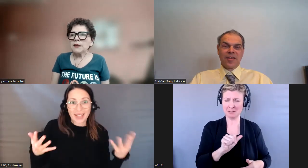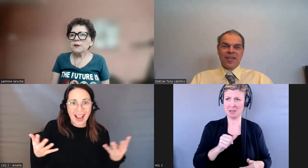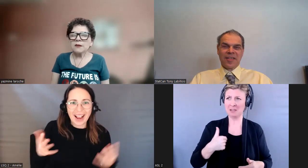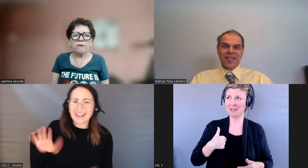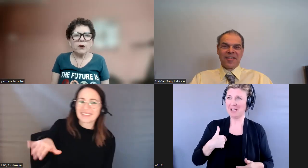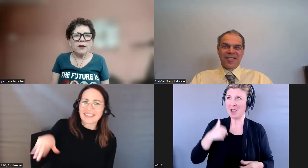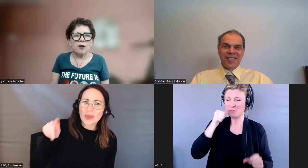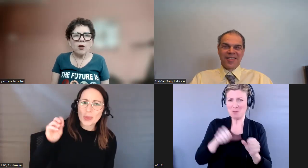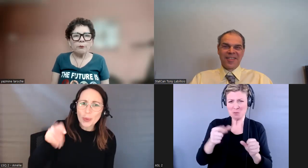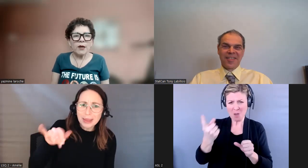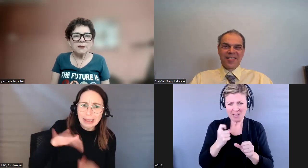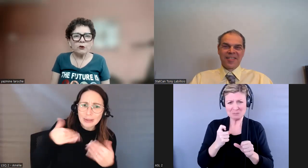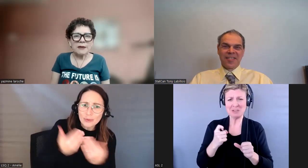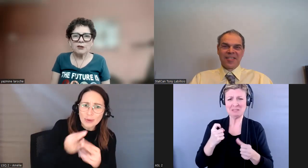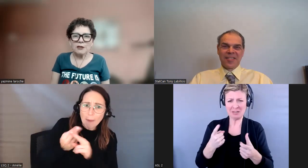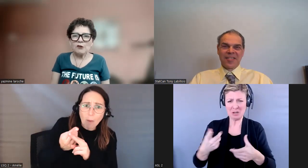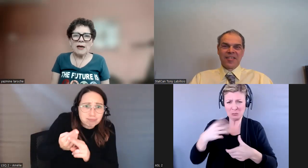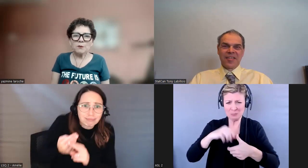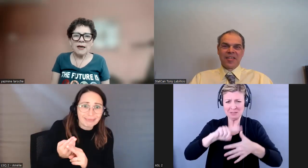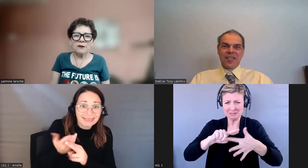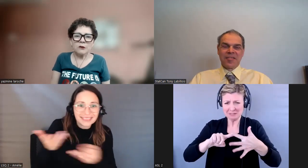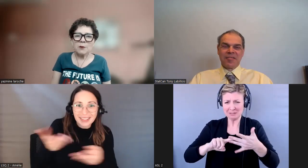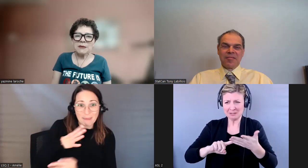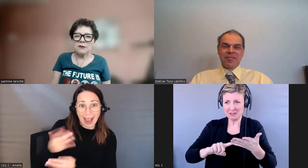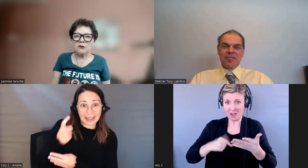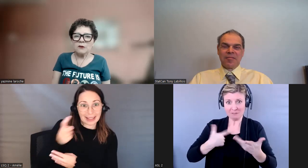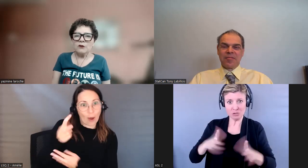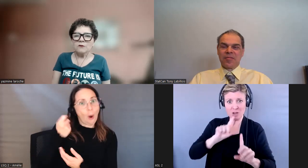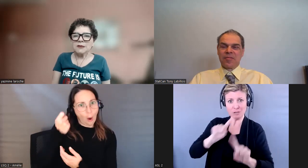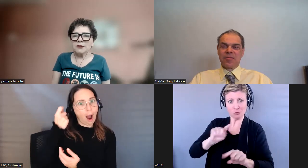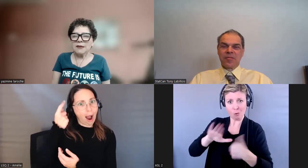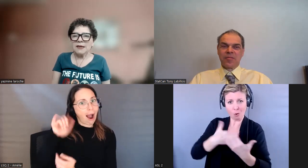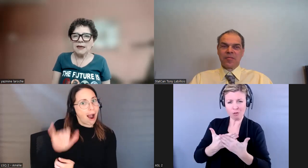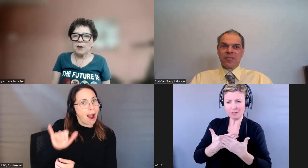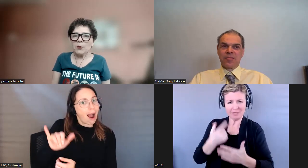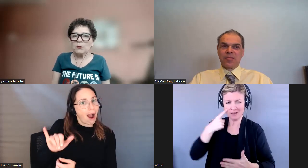that was a very comprehensive question that you asked me is